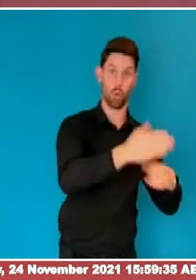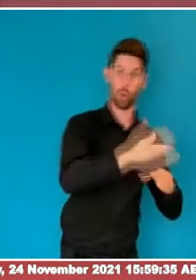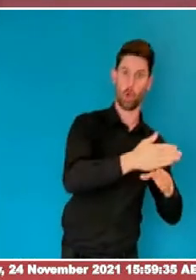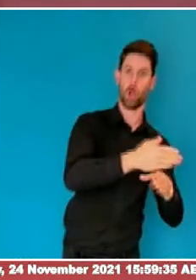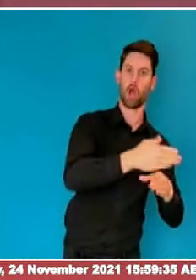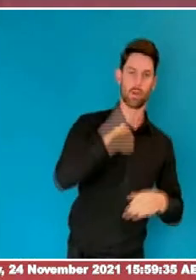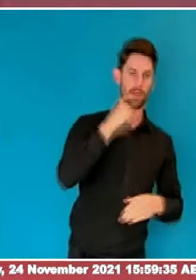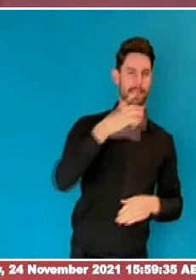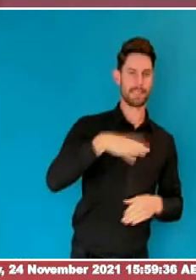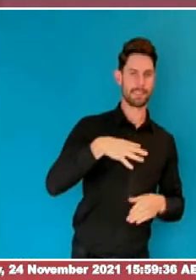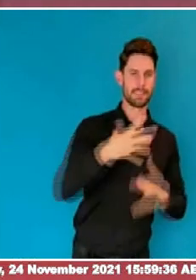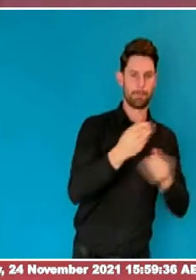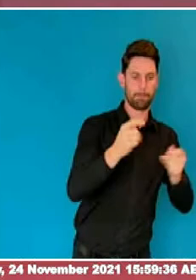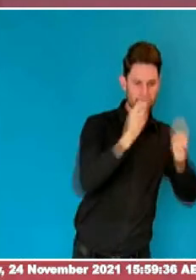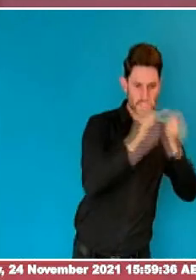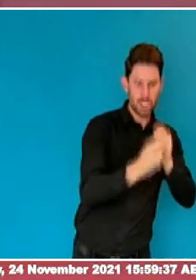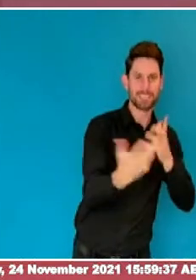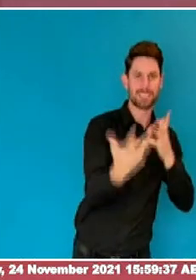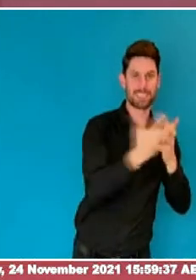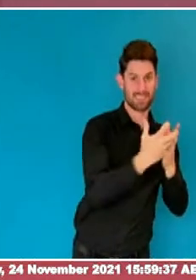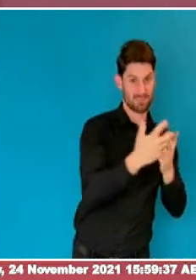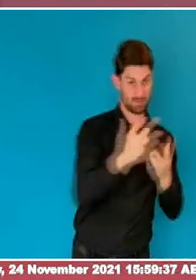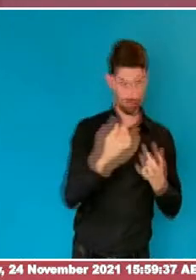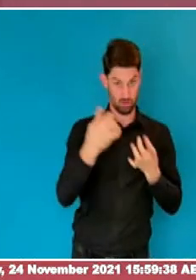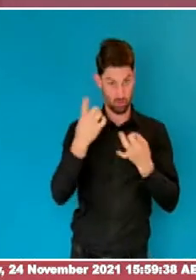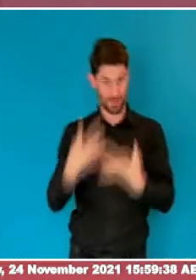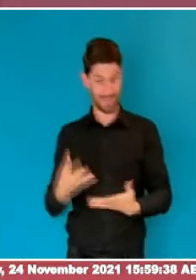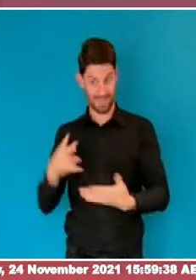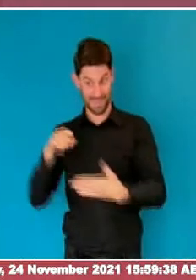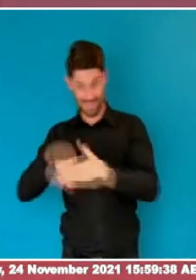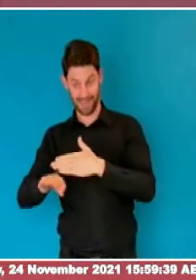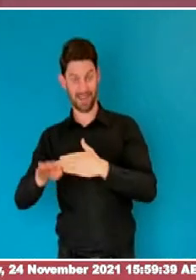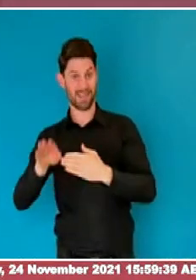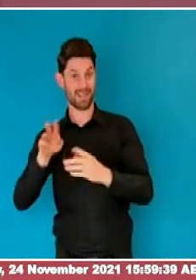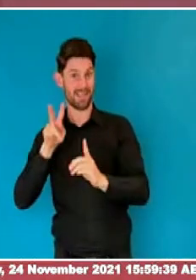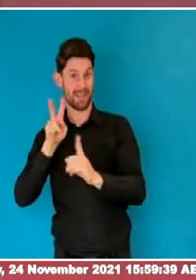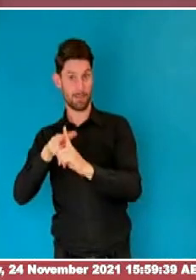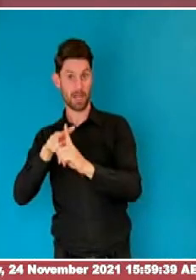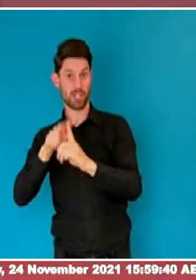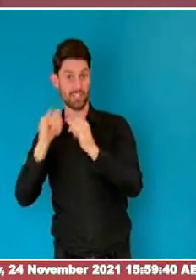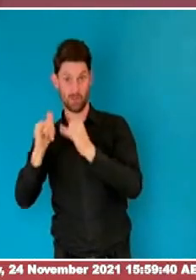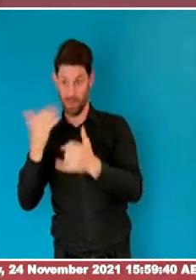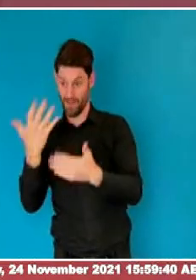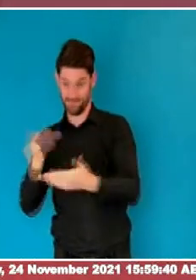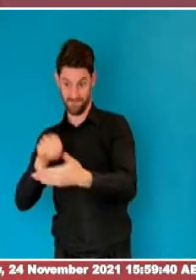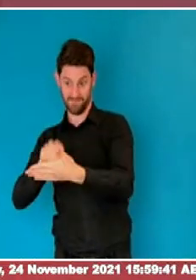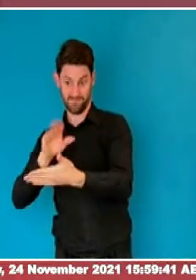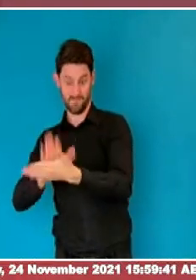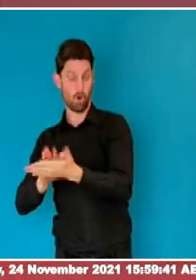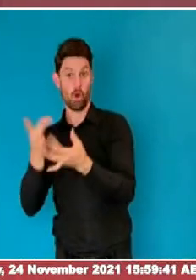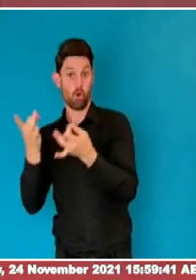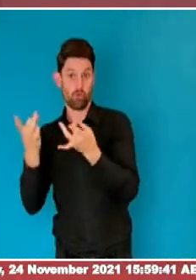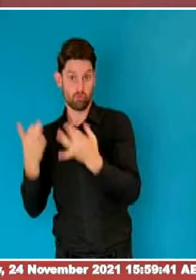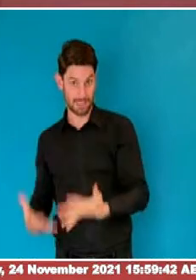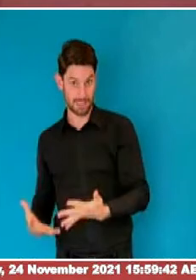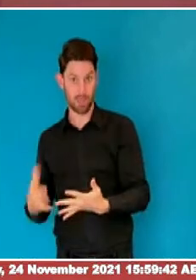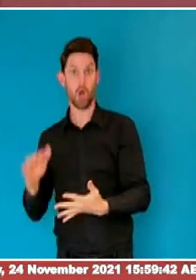So you could have someone flagging that before they go into the role, during the process, or actually when they are in the role as well.